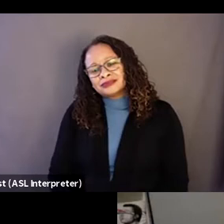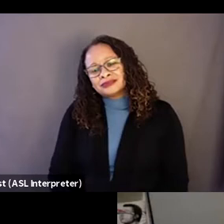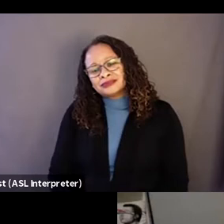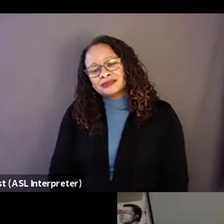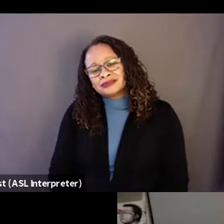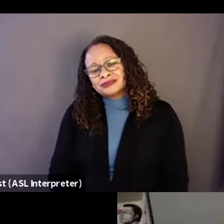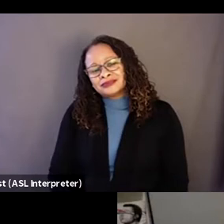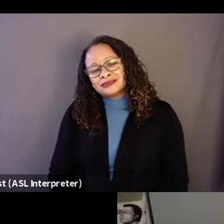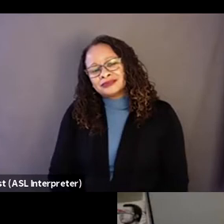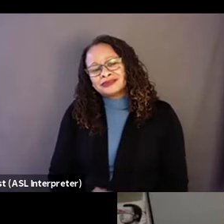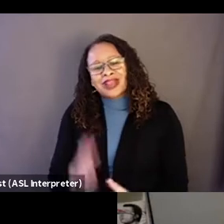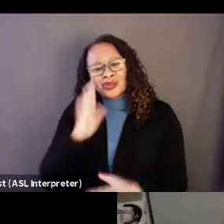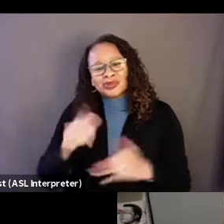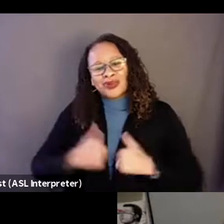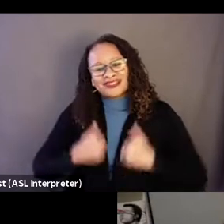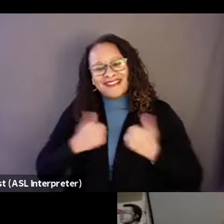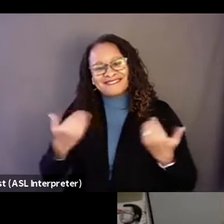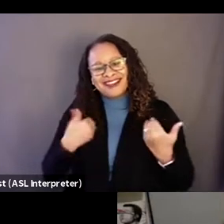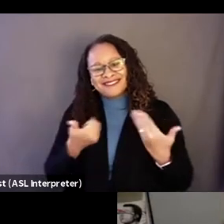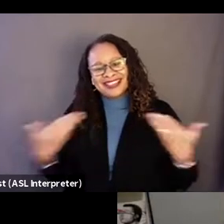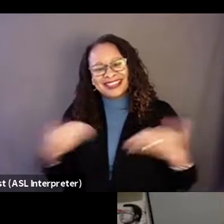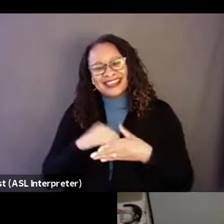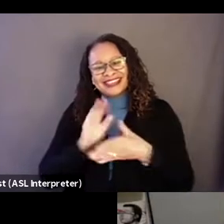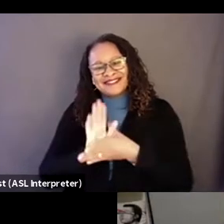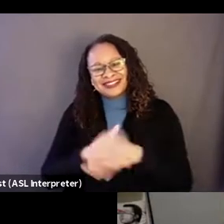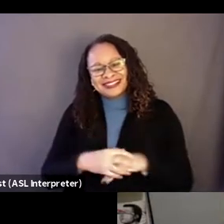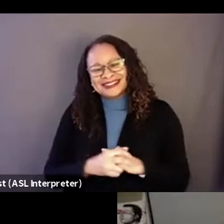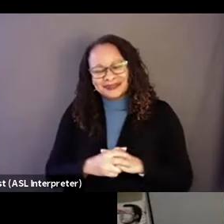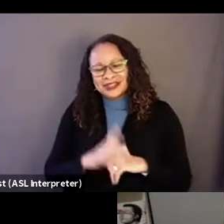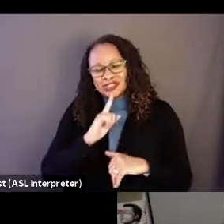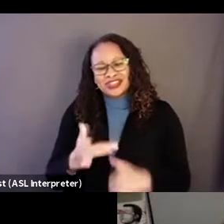I know it's your life, but if there's anything in the film that just really touched you.